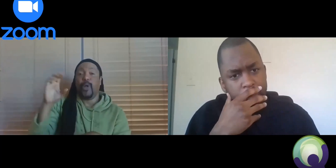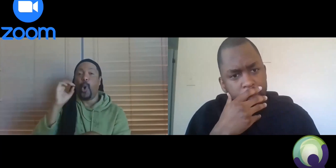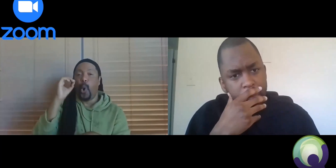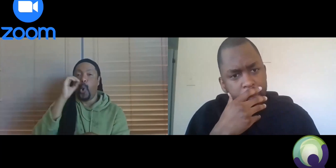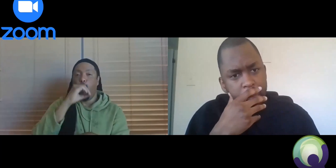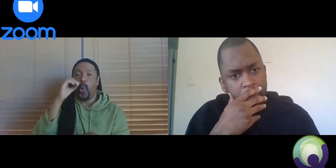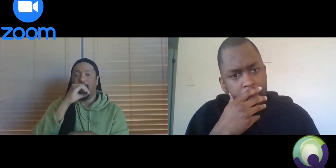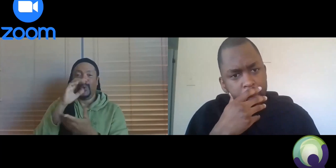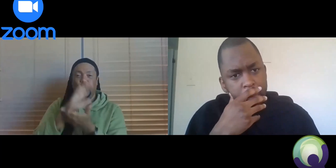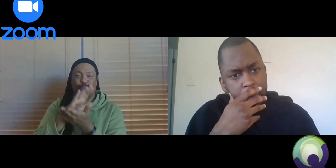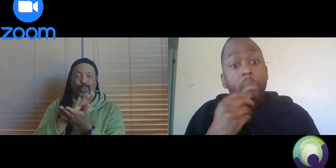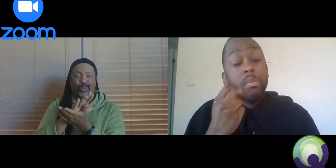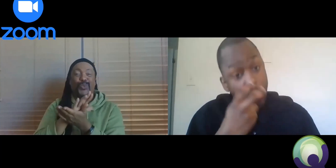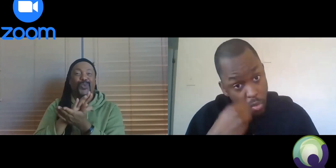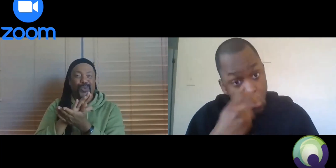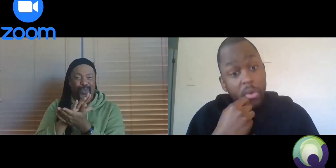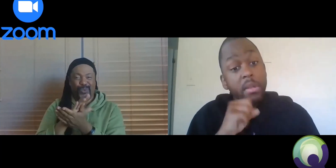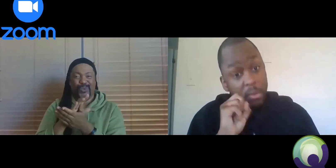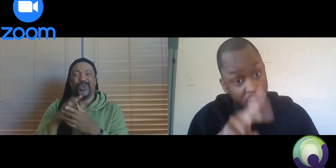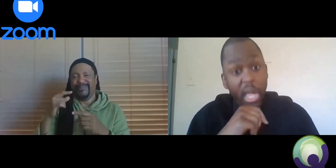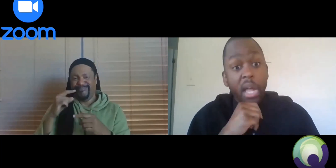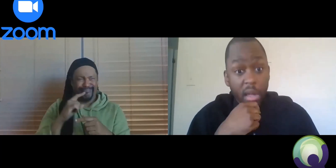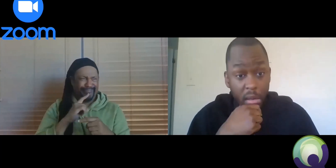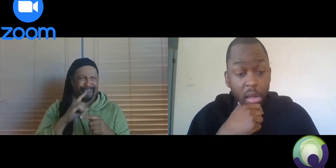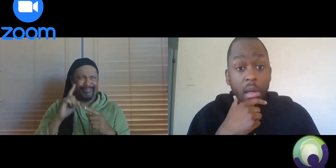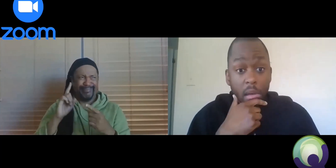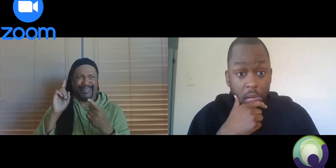Fred: When I grew up I went to school and learned as oral in school,